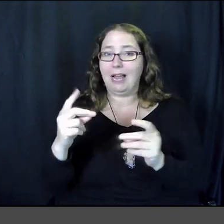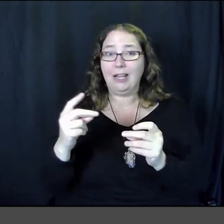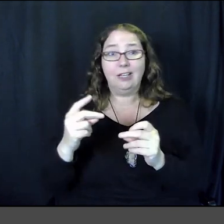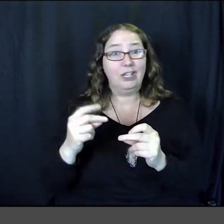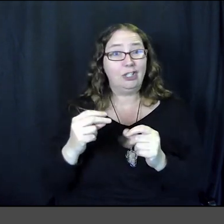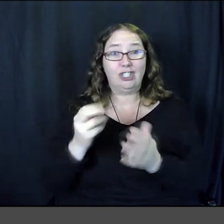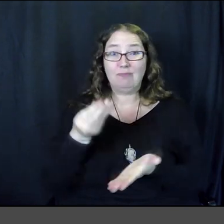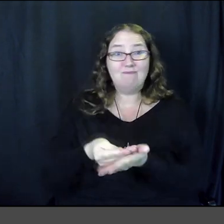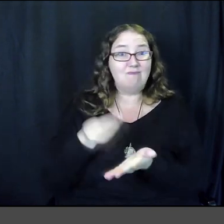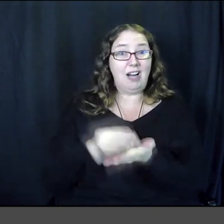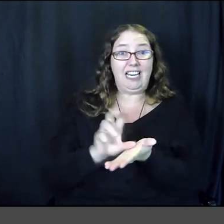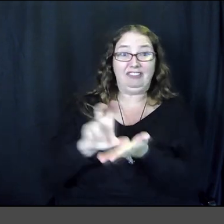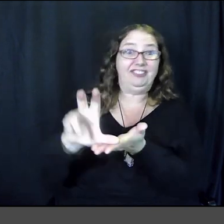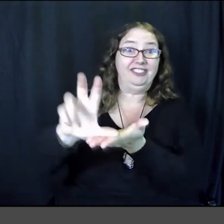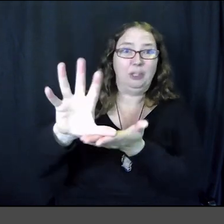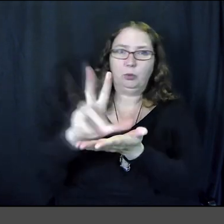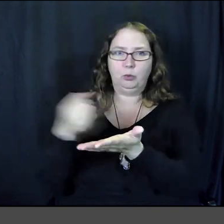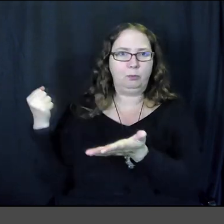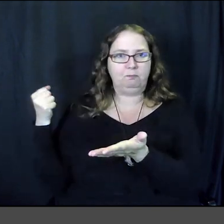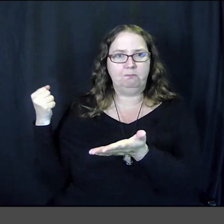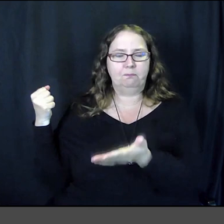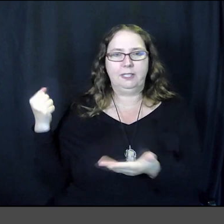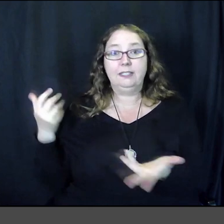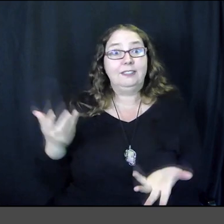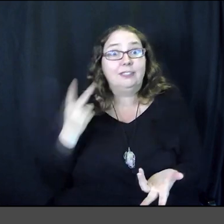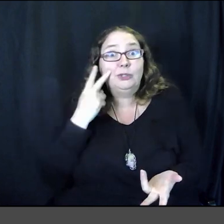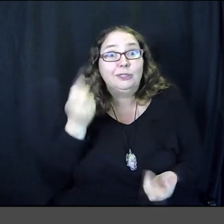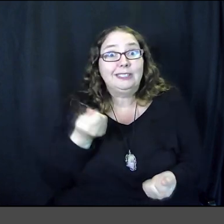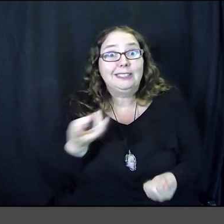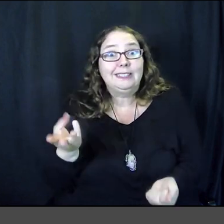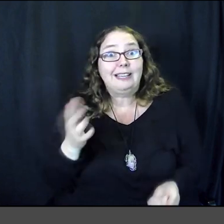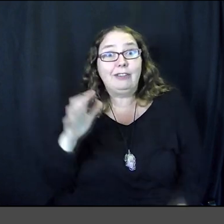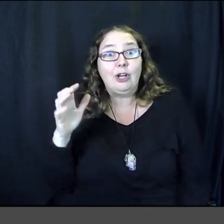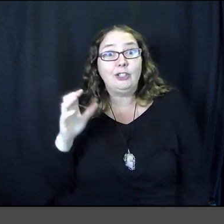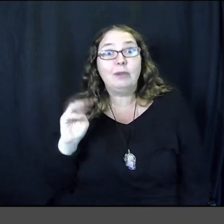AND SO YOU SEE HUNDREDS OF MILLIONS OF DOLLARS PULLED OUT OF OPERATING BUDGETS